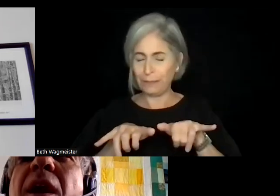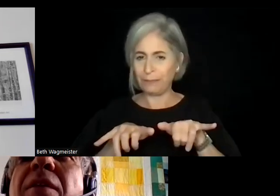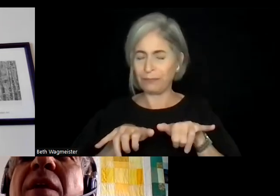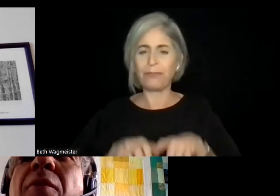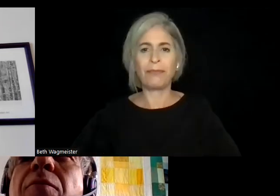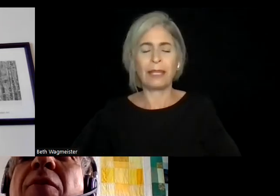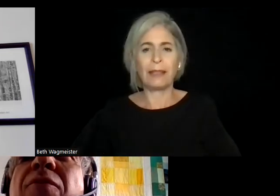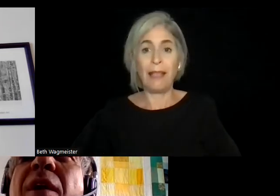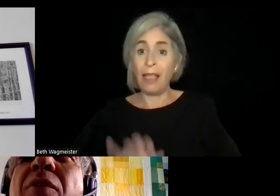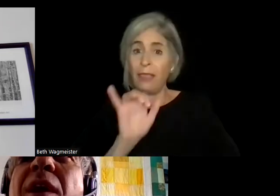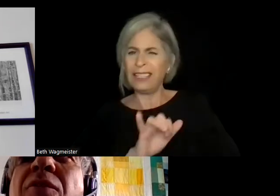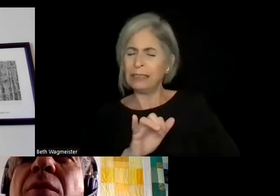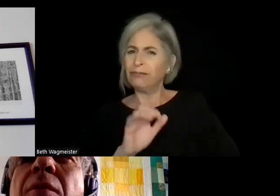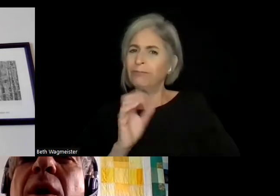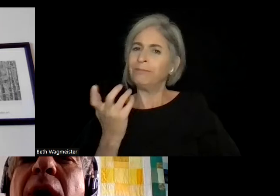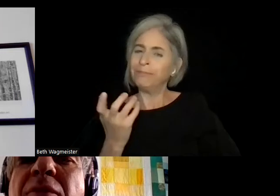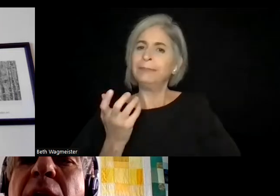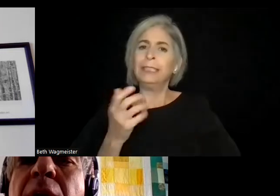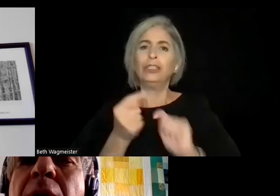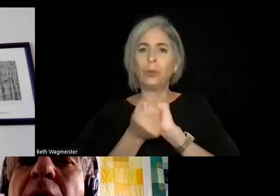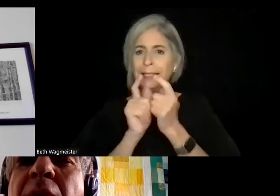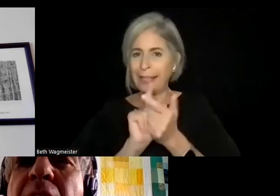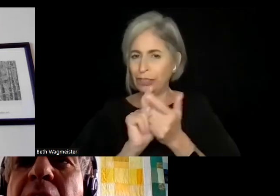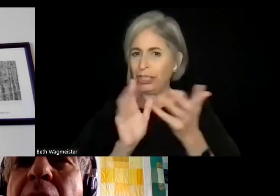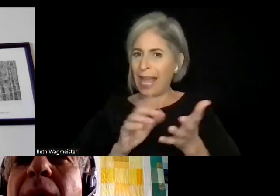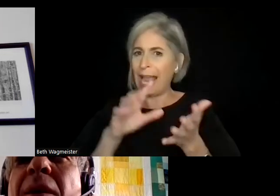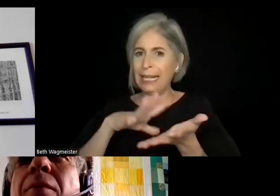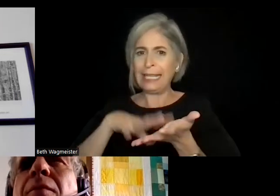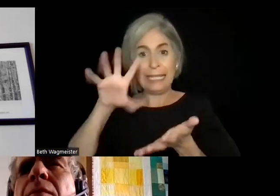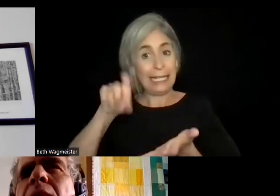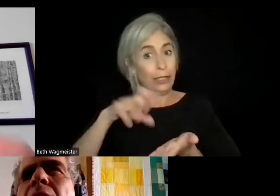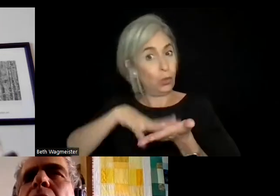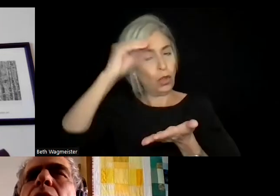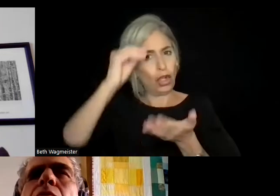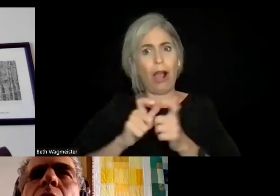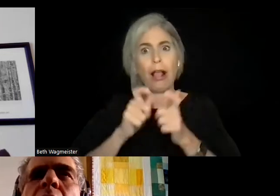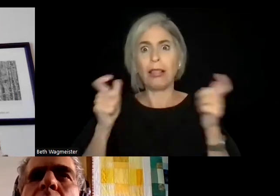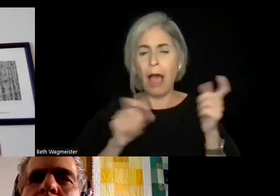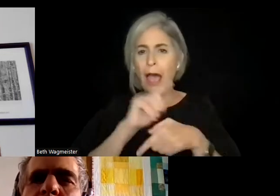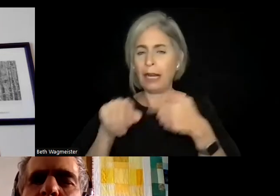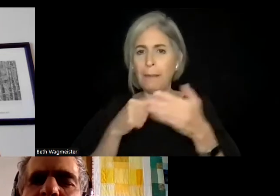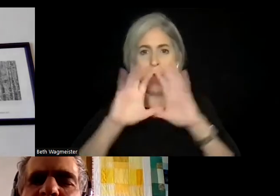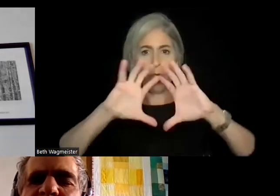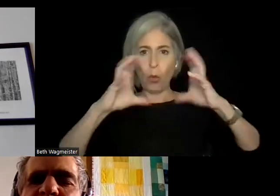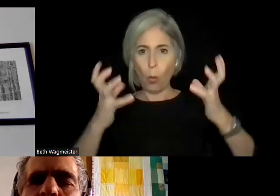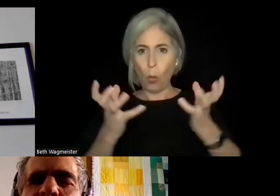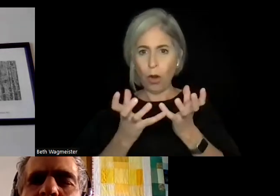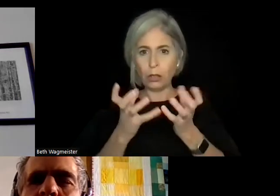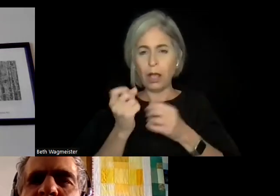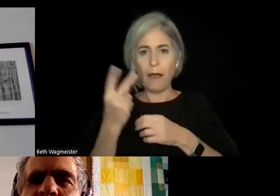That has required an agreement around standards. In a way, this is a rough translation.